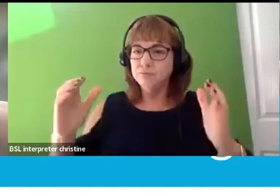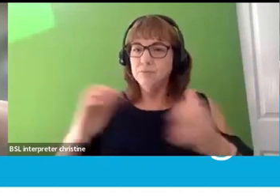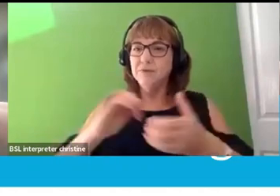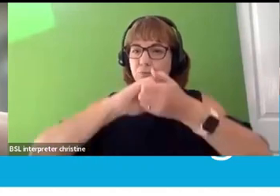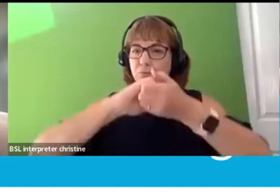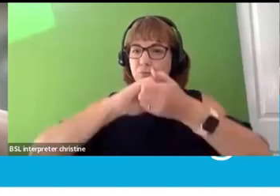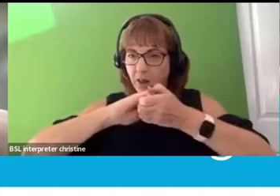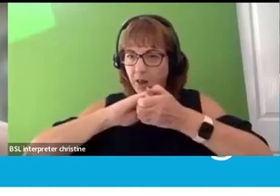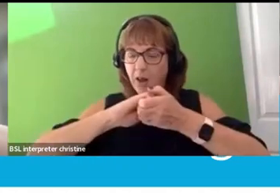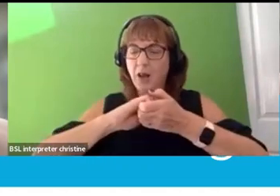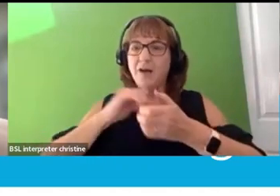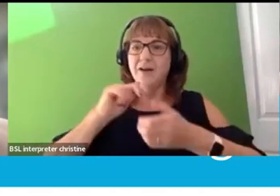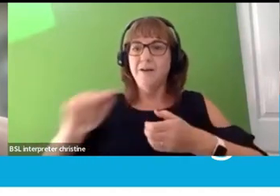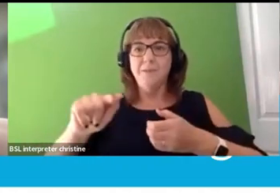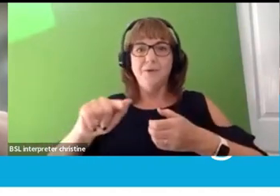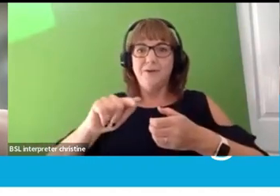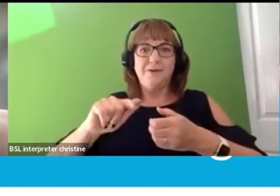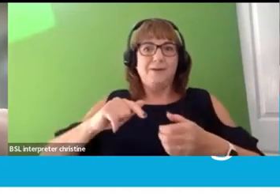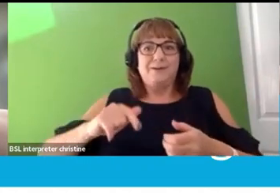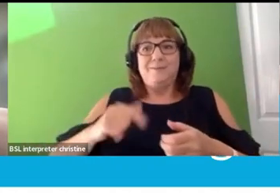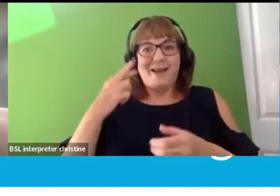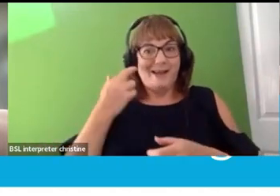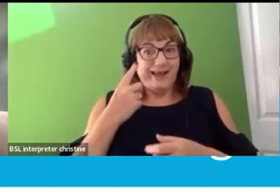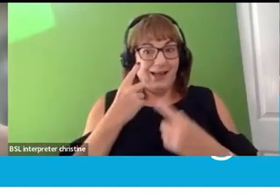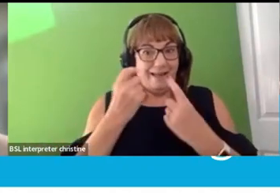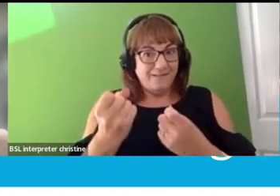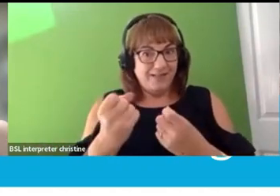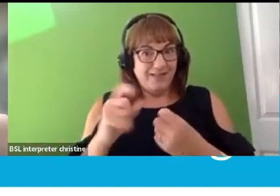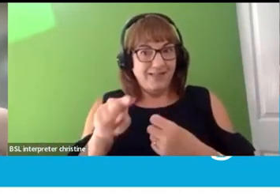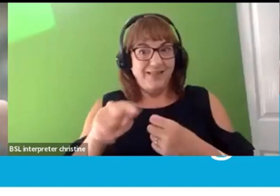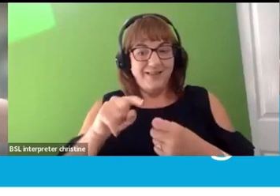worried I'm gonna cause some injuries when we do this. And you can try it the other way up.